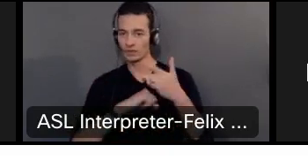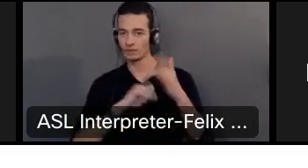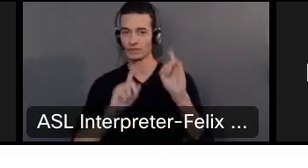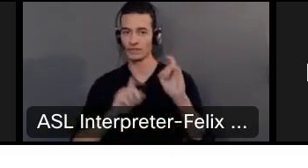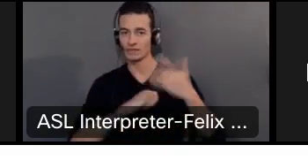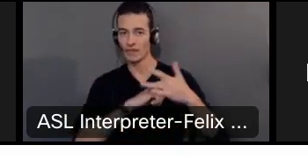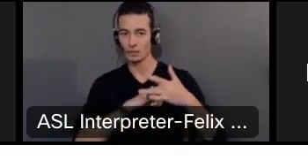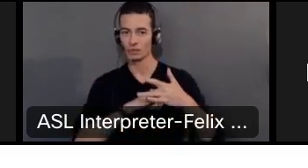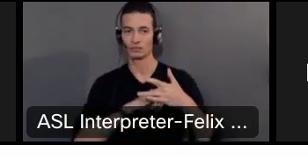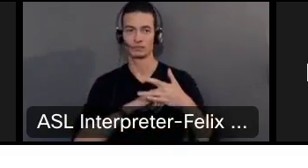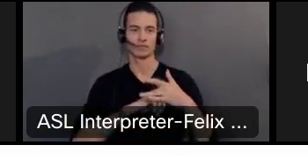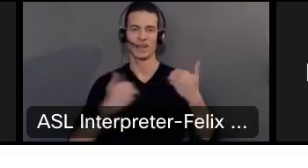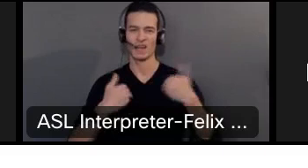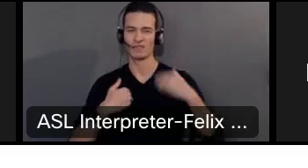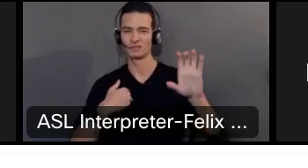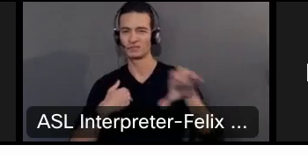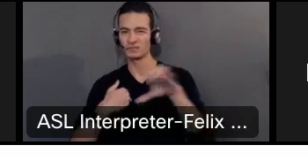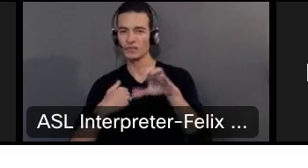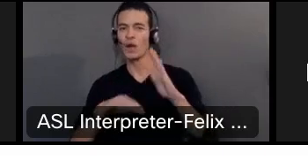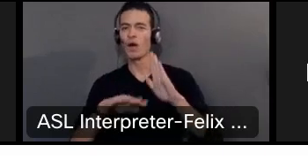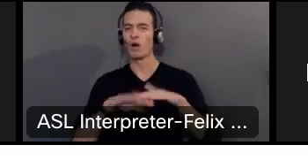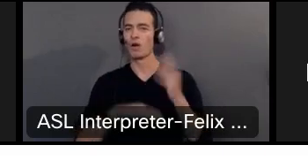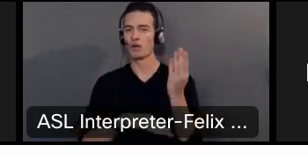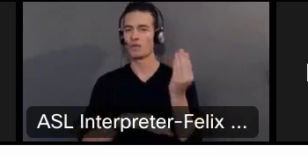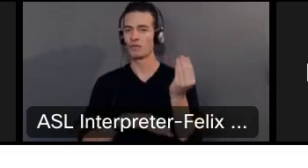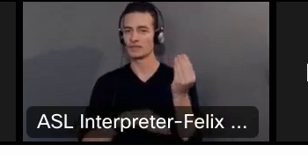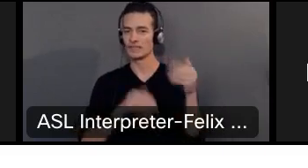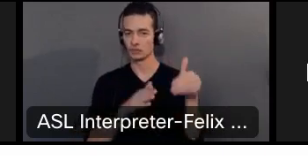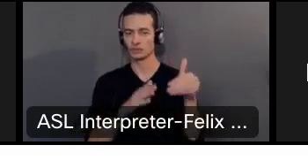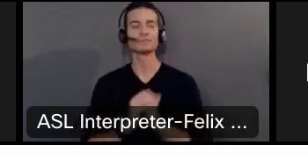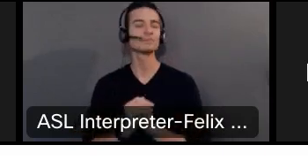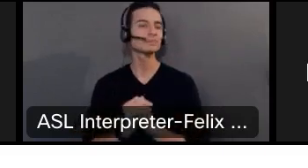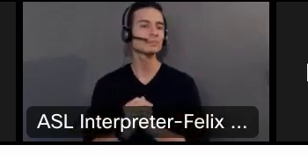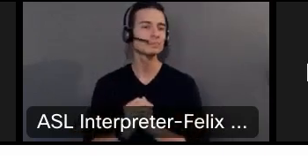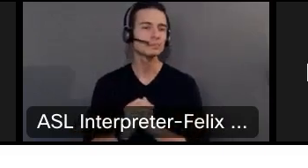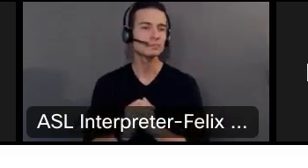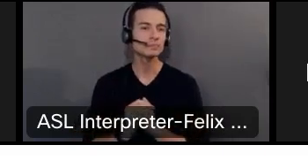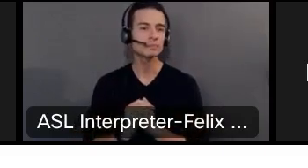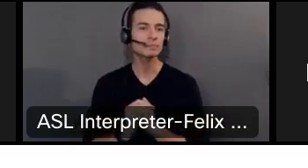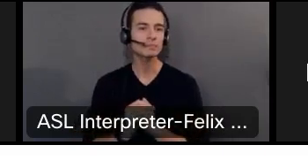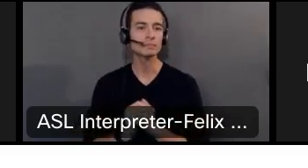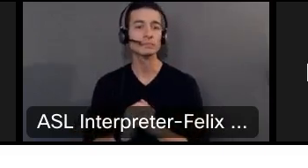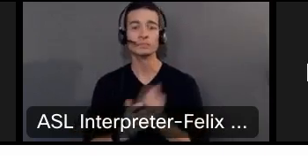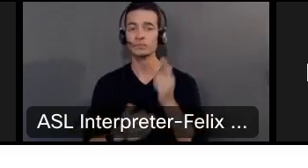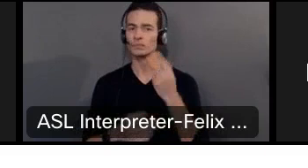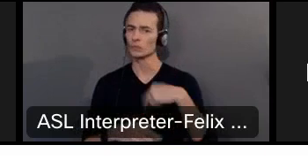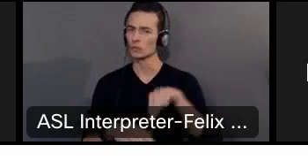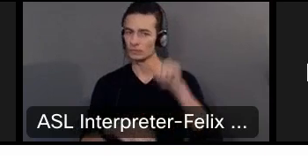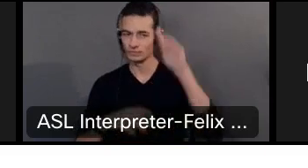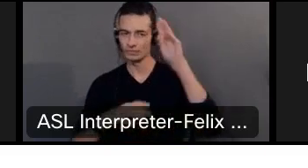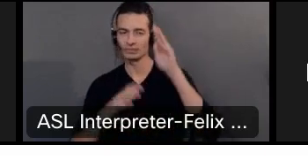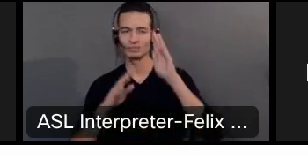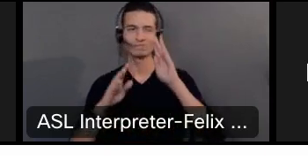Queens is working on a master plan initiative that will determine our plans for the hospital over the course of the next 5 to 10 years.